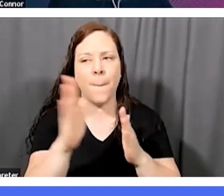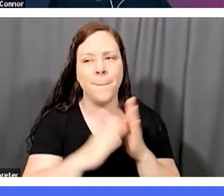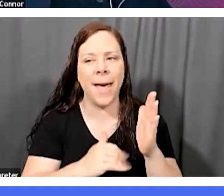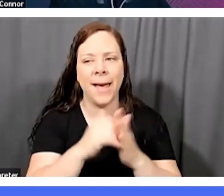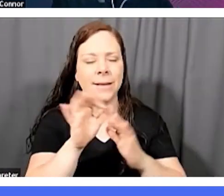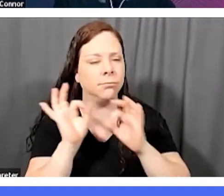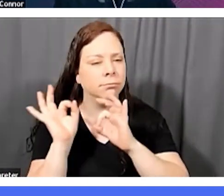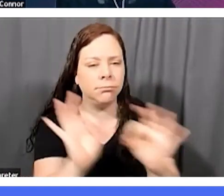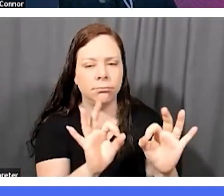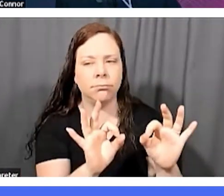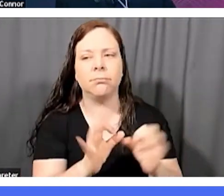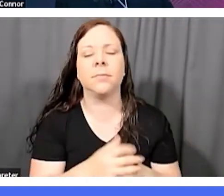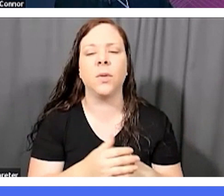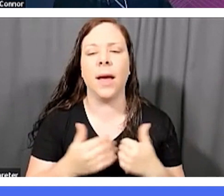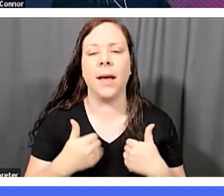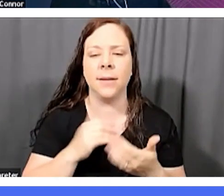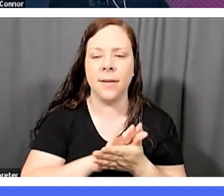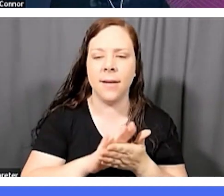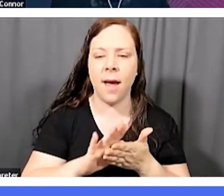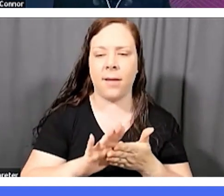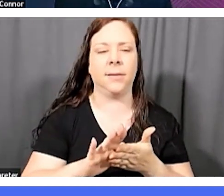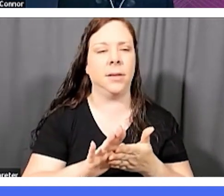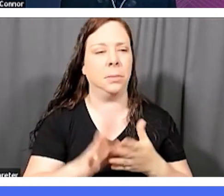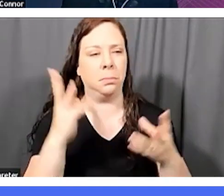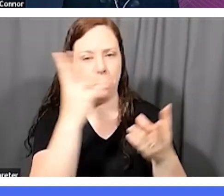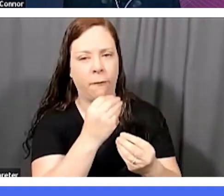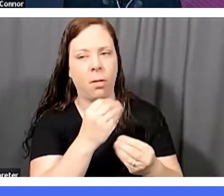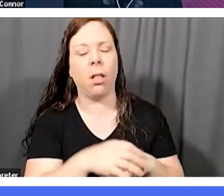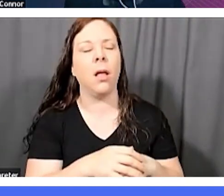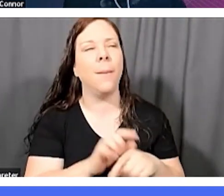but also that we have some reflection on what did I learn from that experience? What went well?